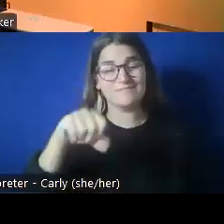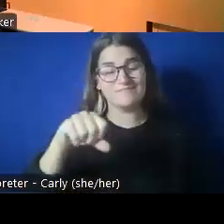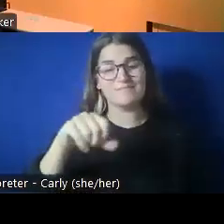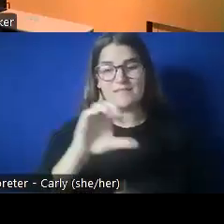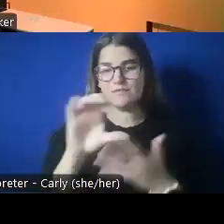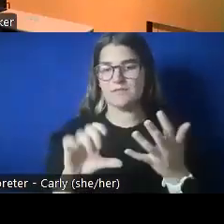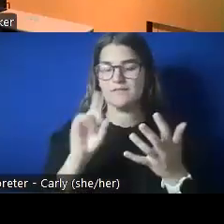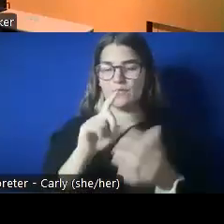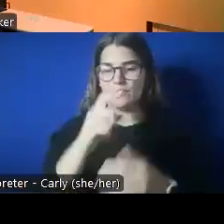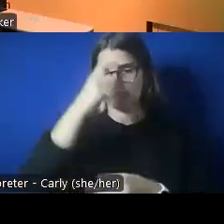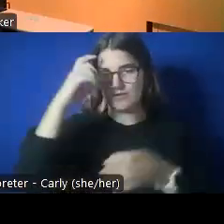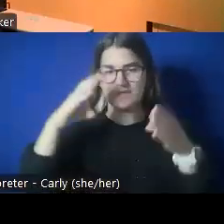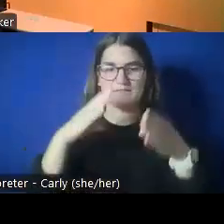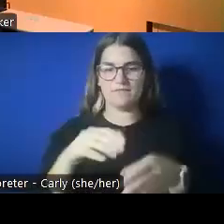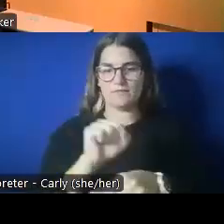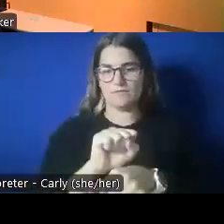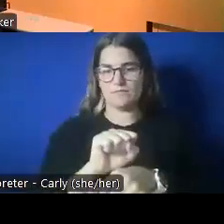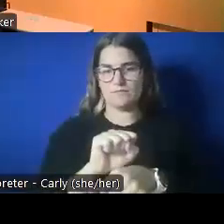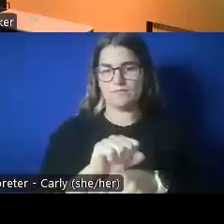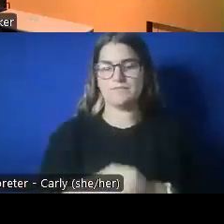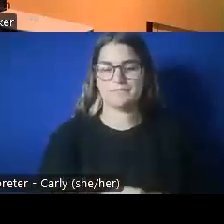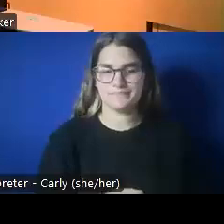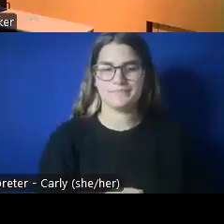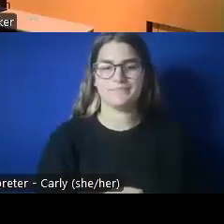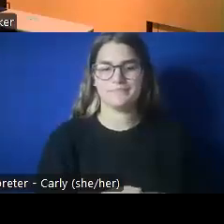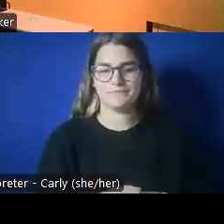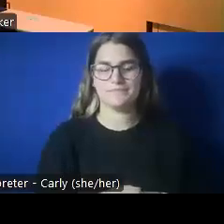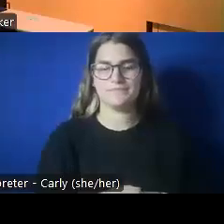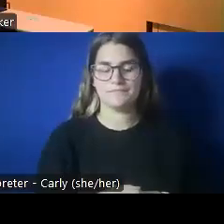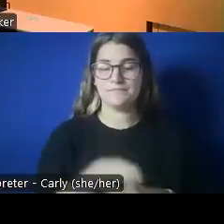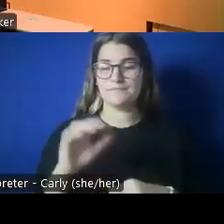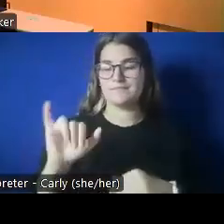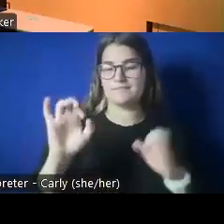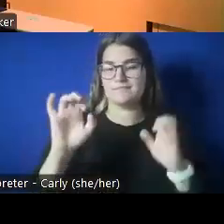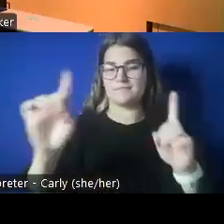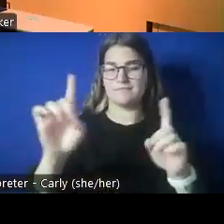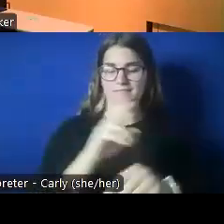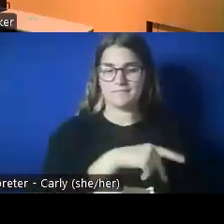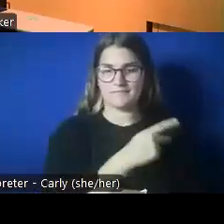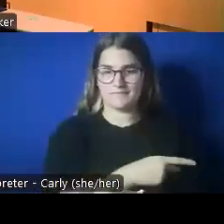work right and so part of that discussion is kind of educating on the P the patient on like what